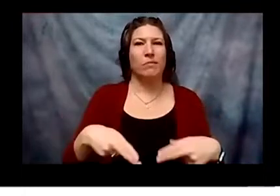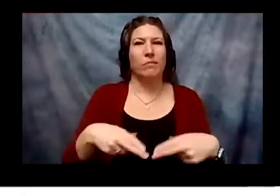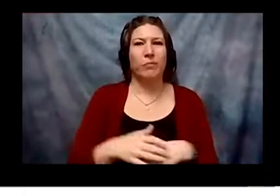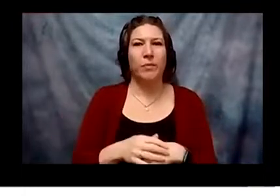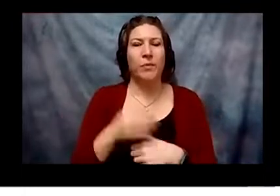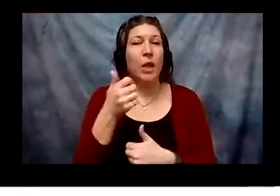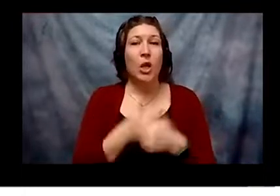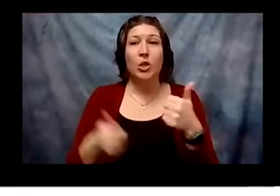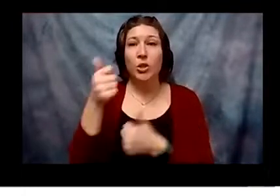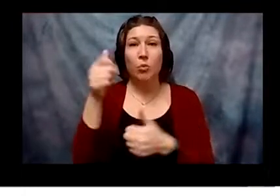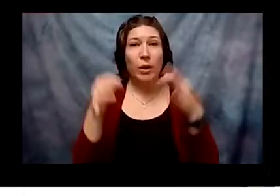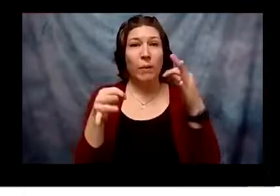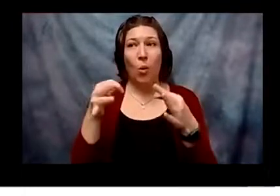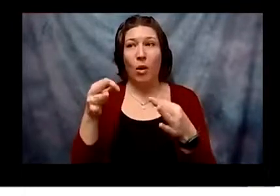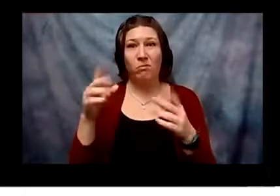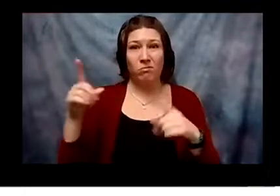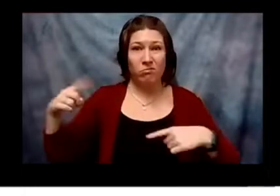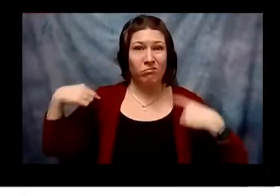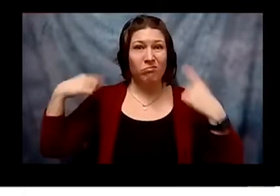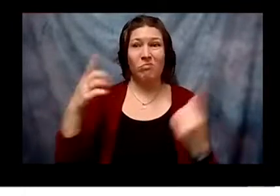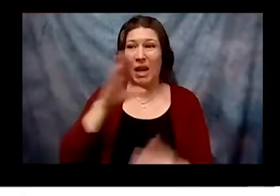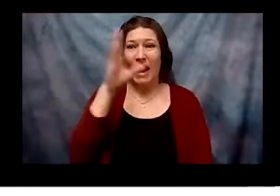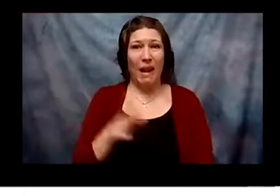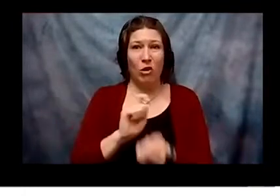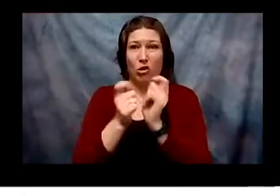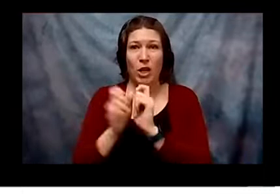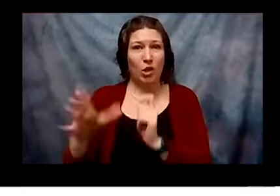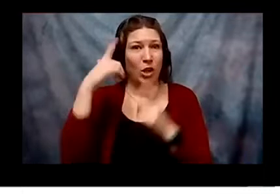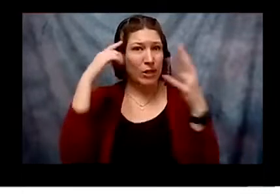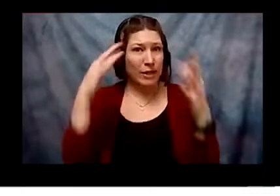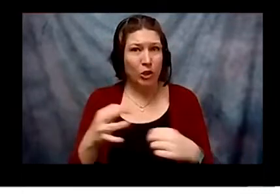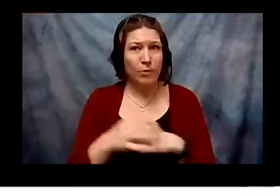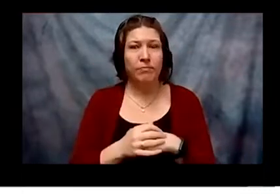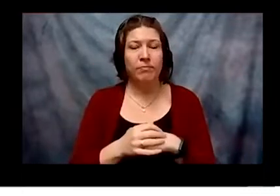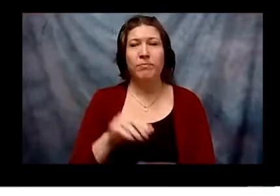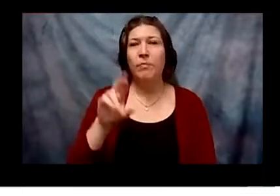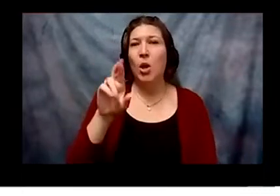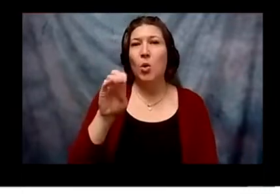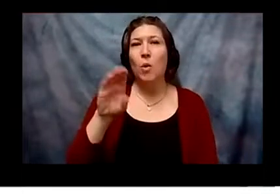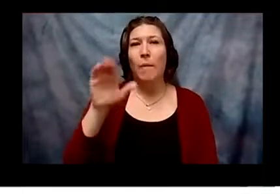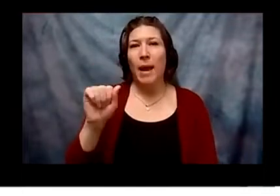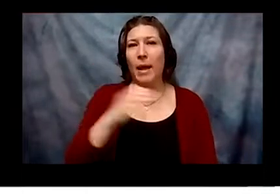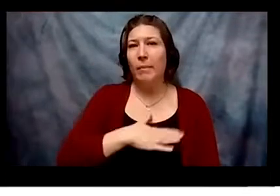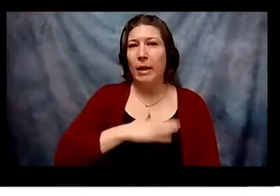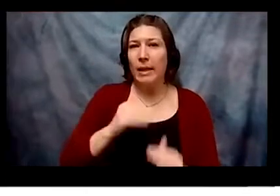overturned this 1927 decision. Rebecca, Will you please cover the next slides?